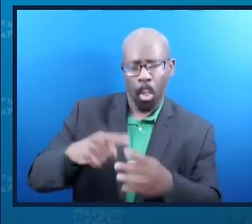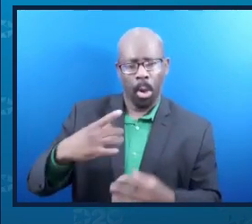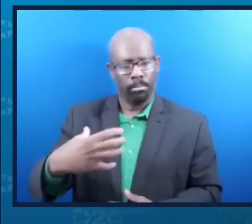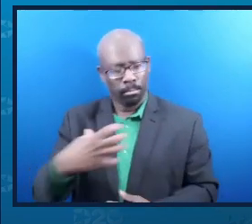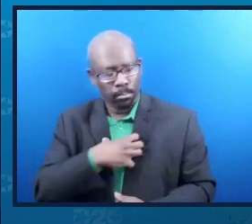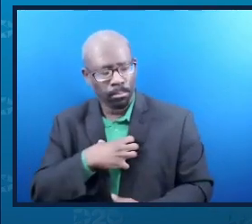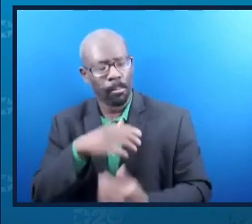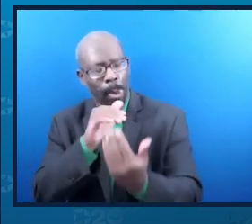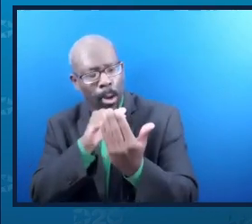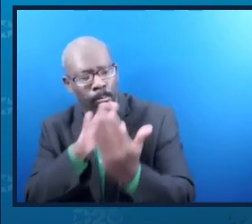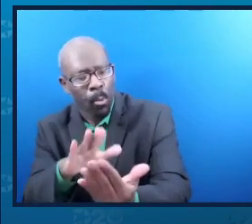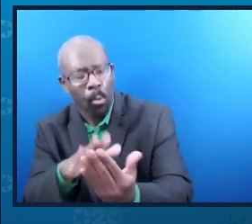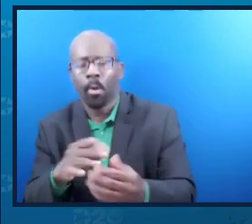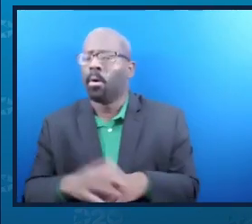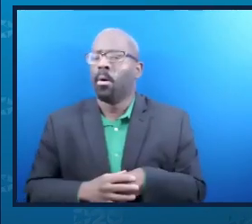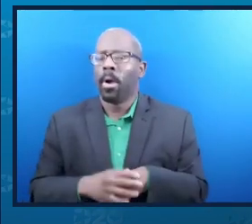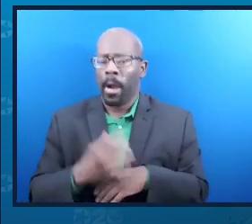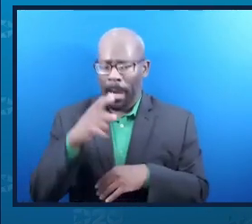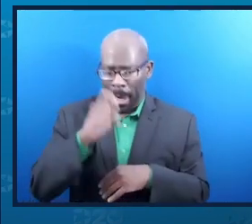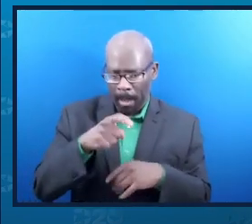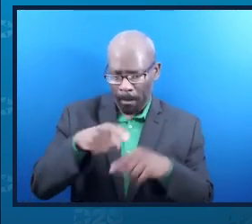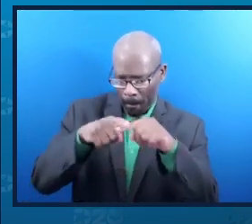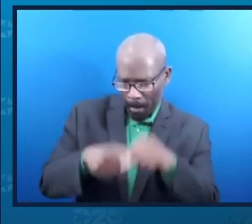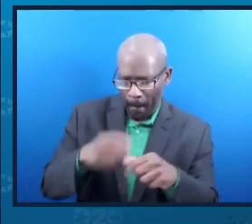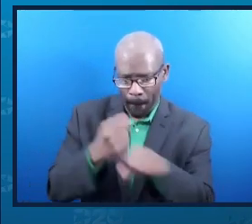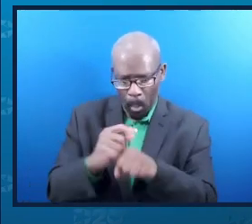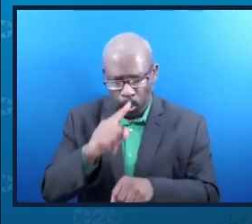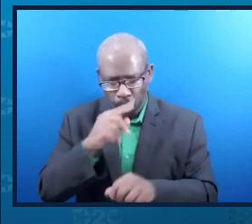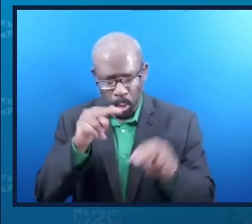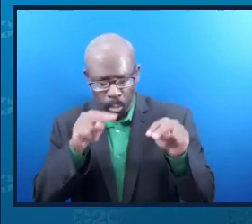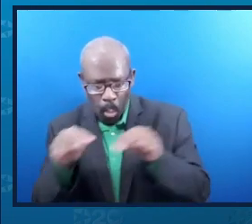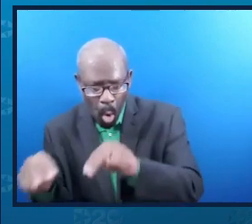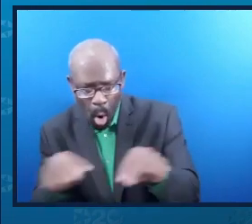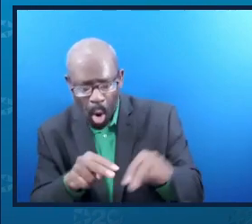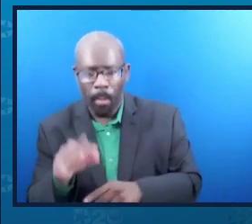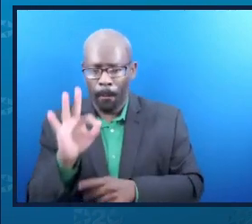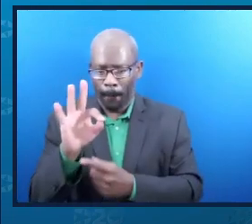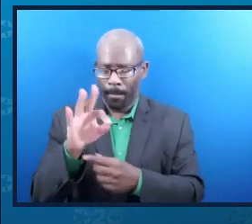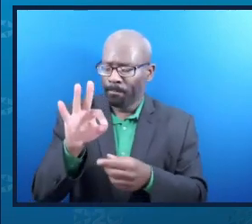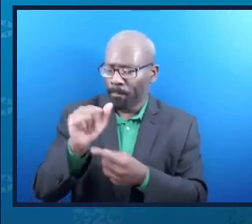PANDEMIC, DEPEND ON A FIDELITY